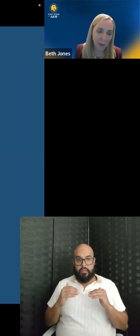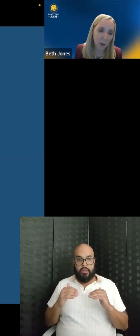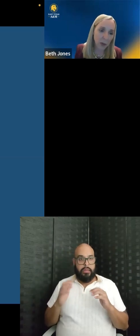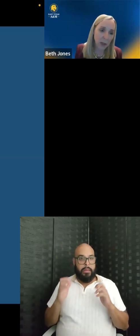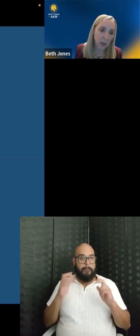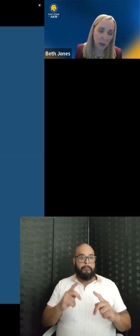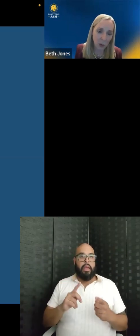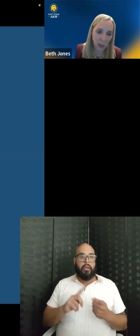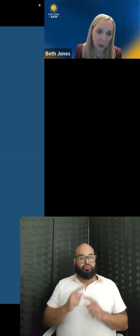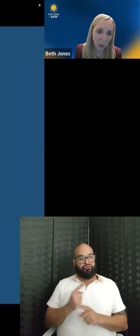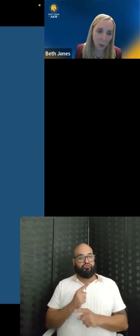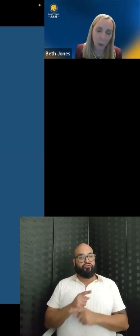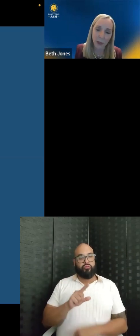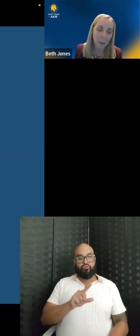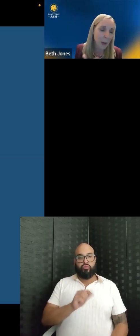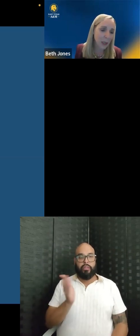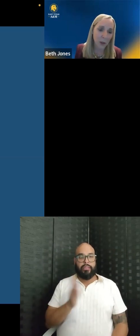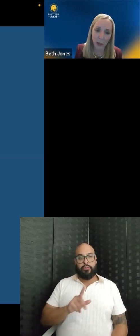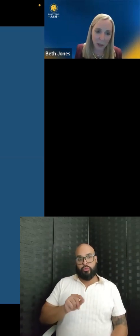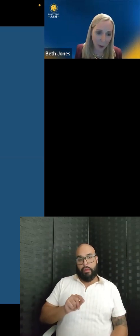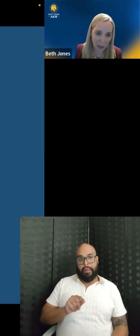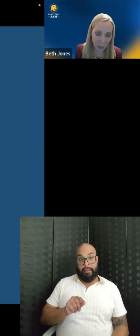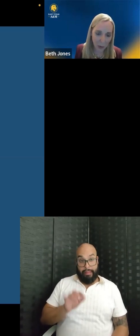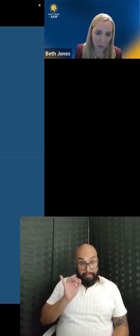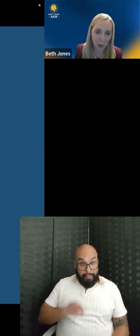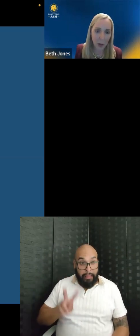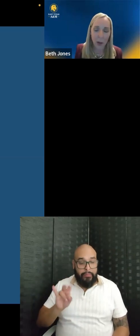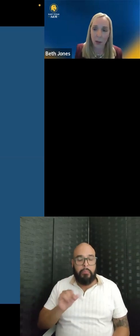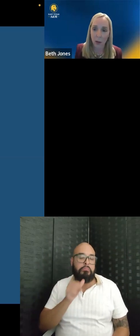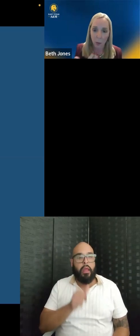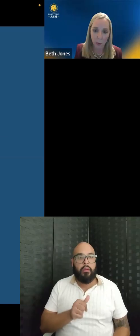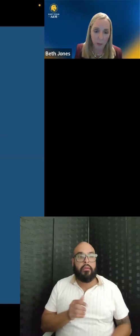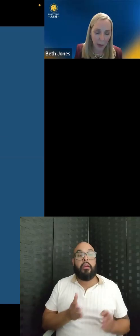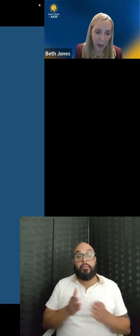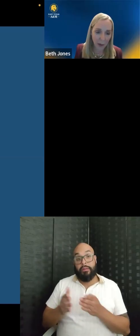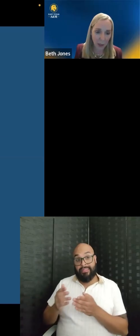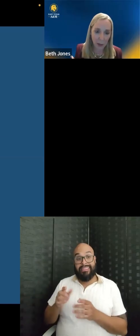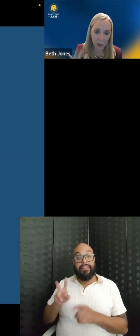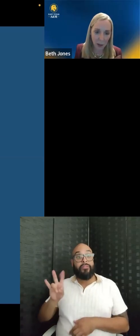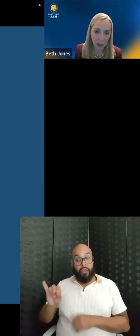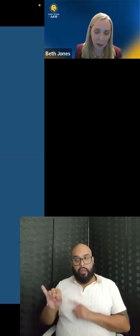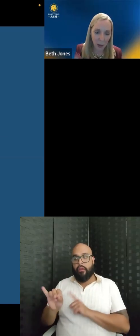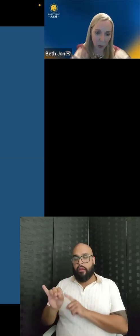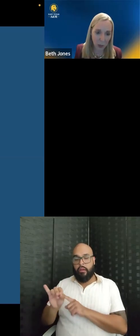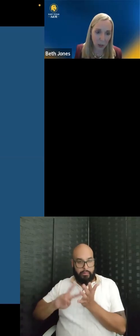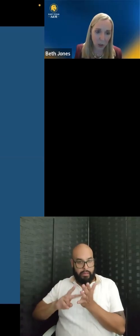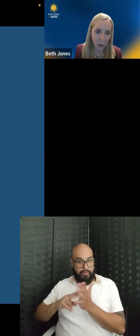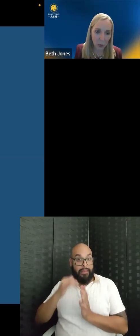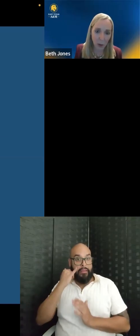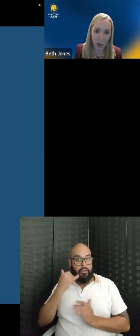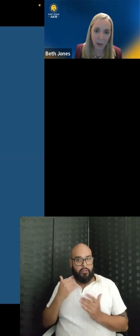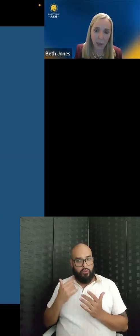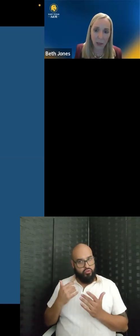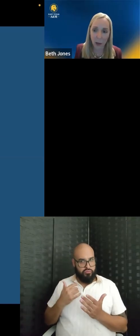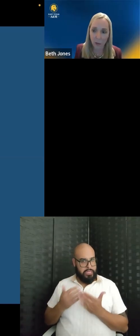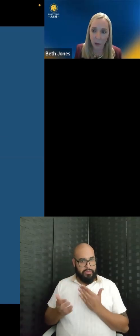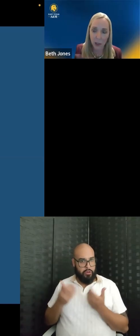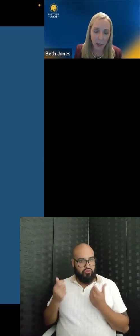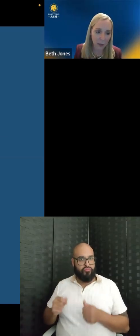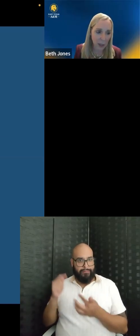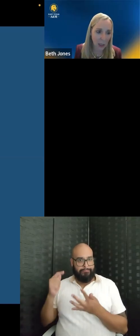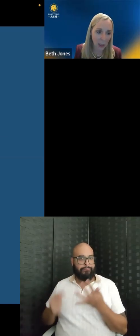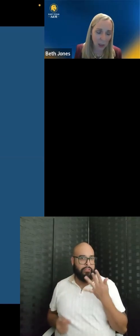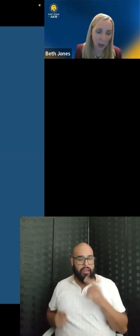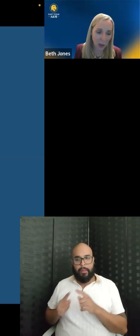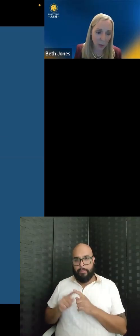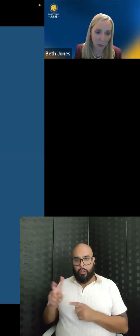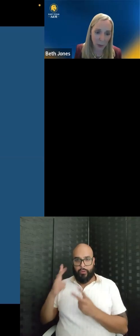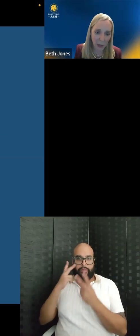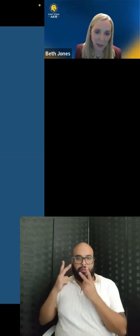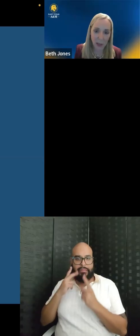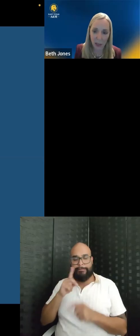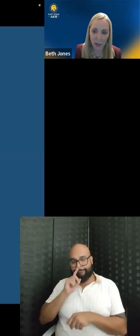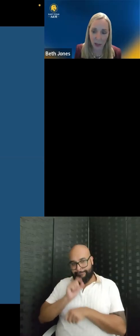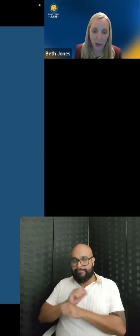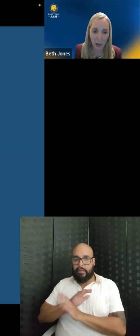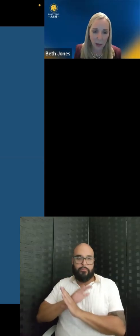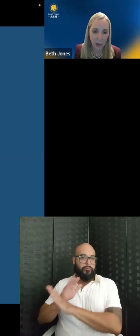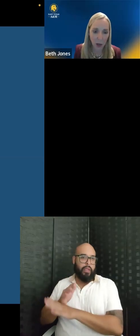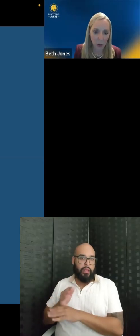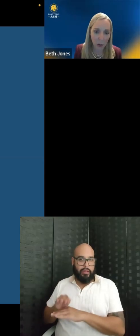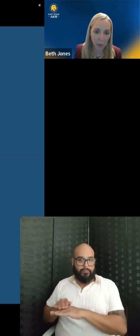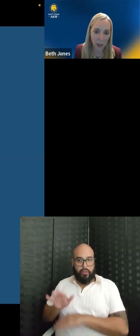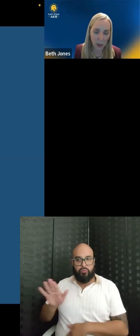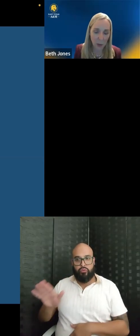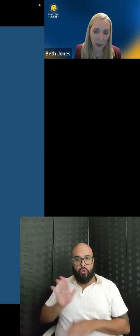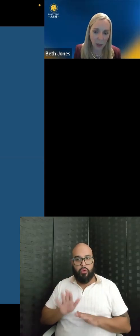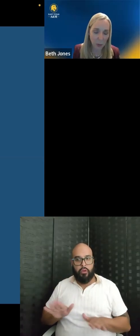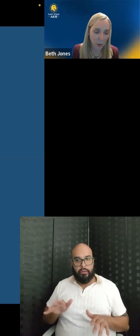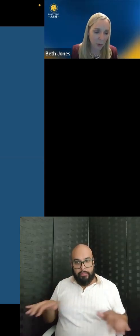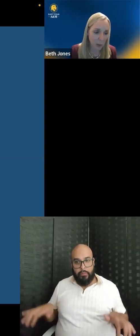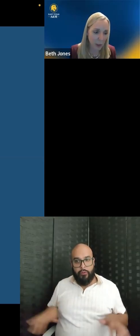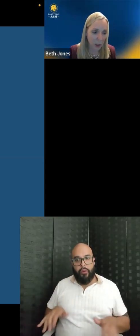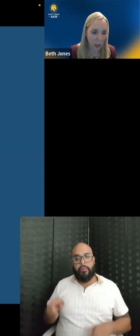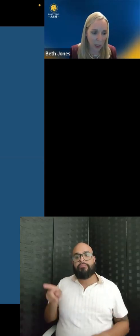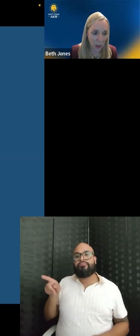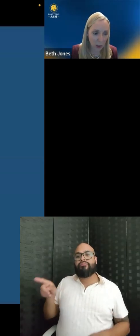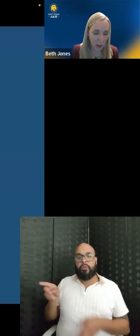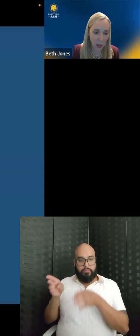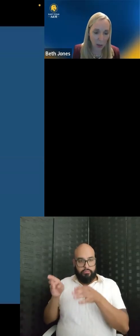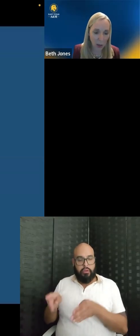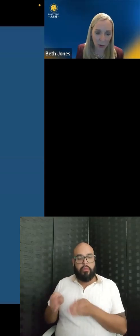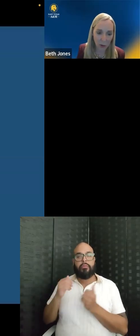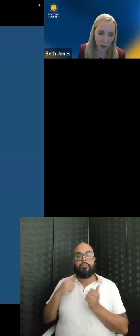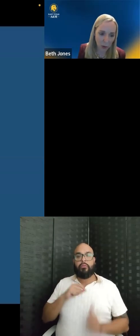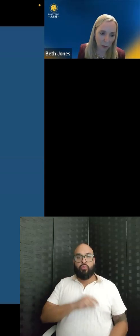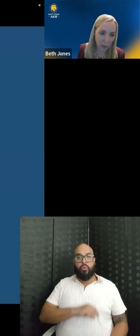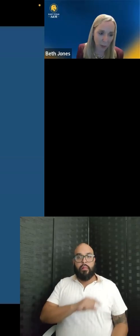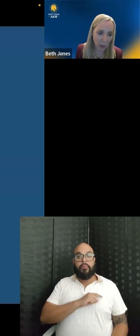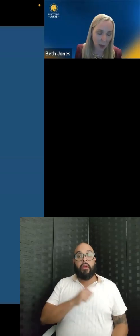But if you're, you know, still with the best correction possible, you know, having an acuity issue that's adversely affecting a child's performance, then that child could potentially be eligible for special education under visual impairment.